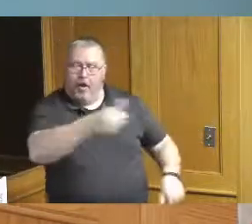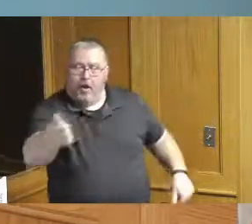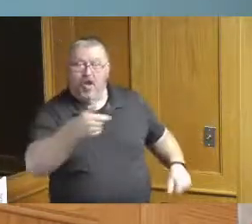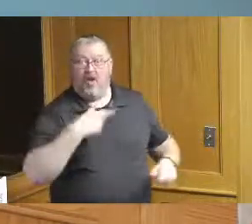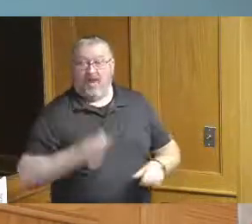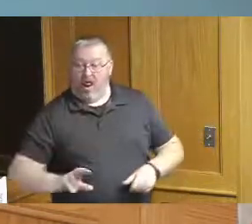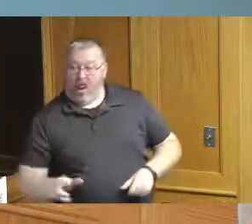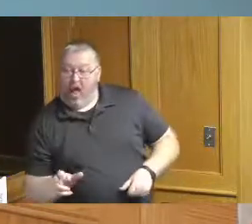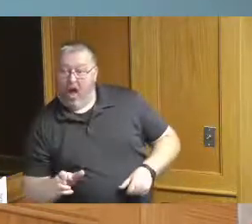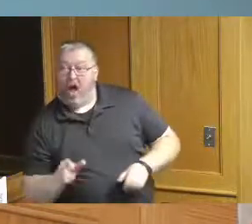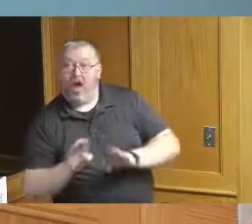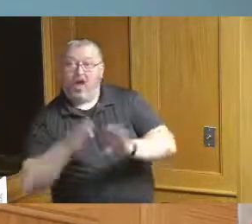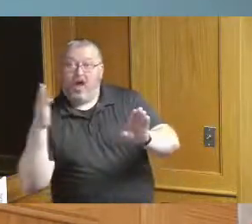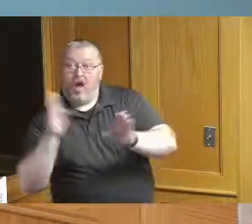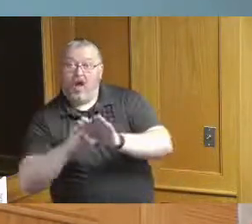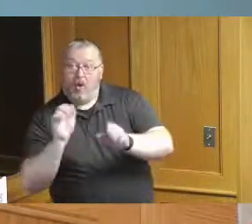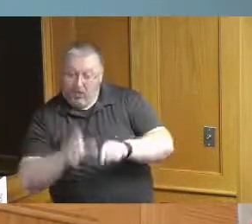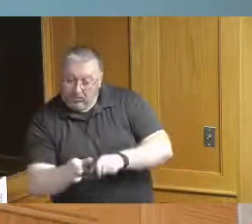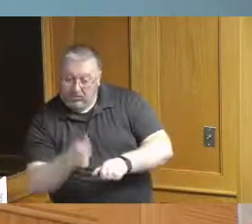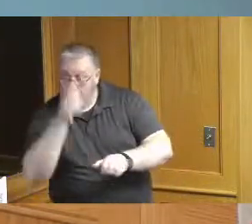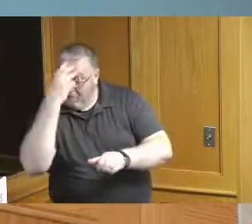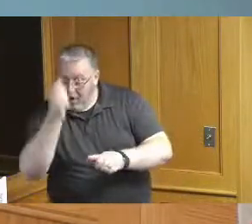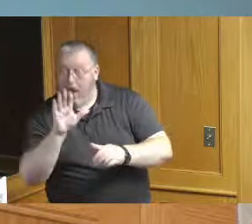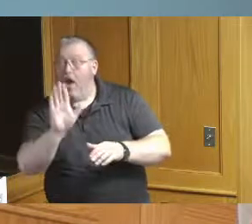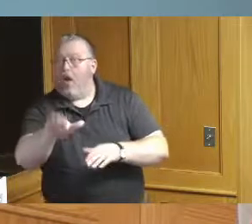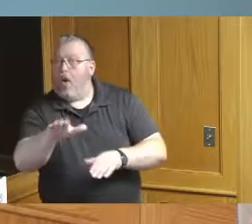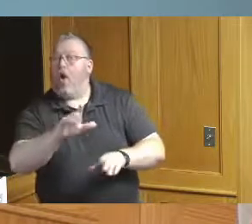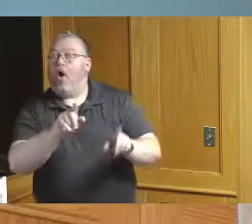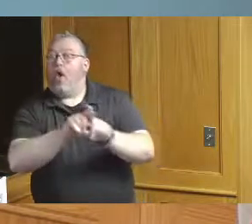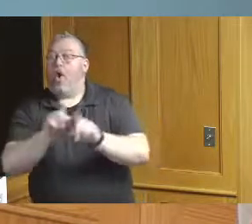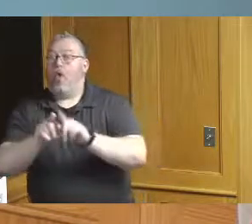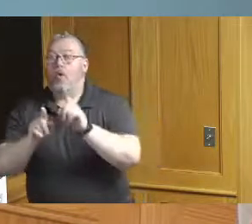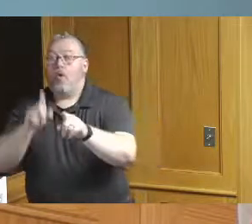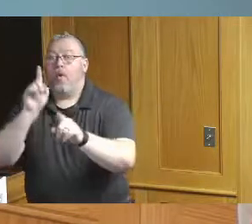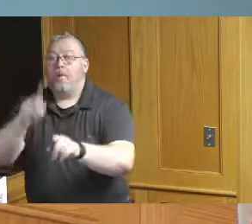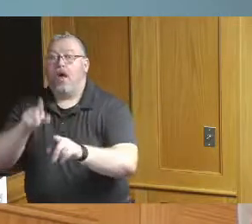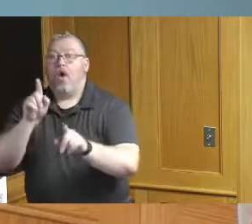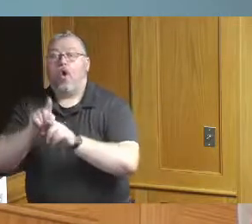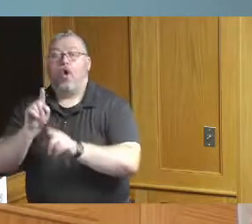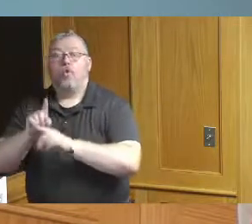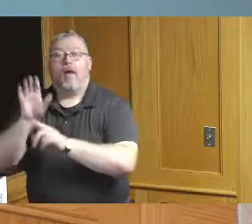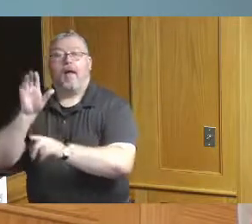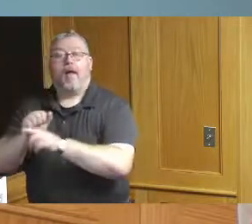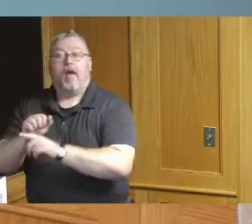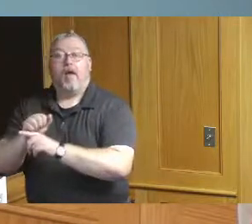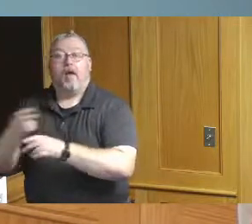you didn't have a locker before and by the way you got to do grown folks work you got to get on a bus